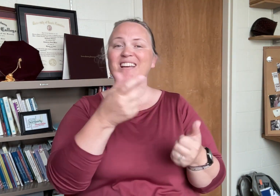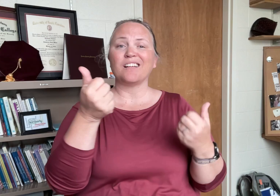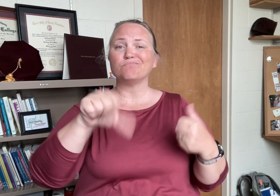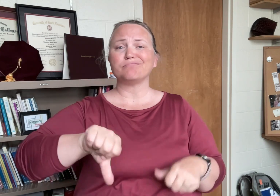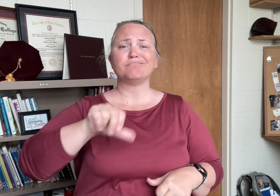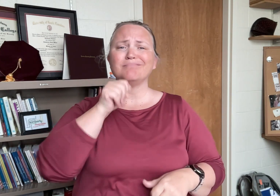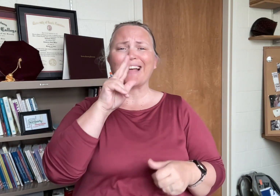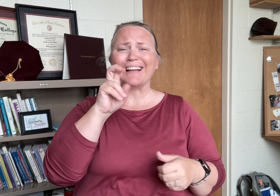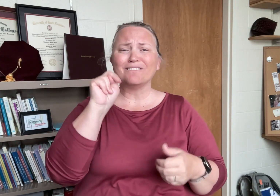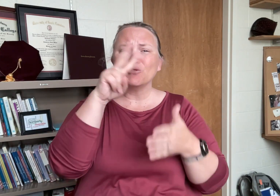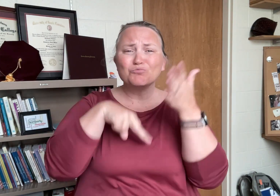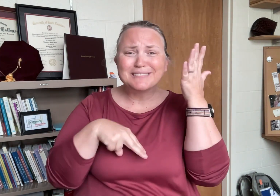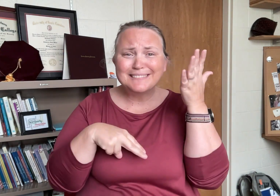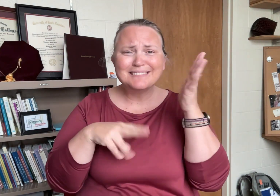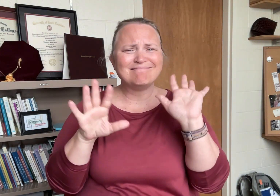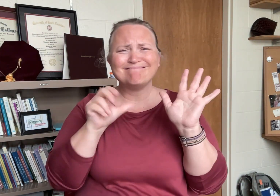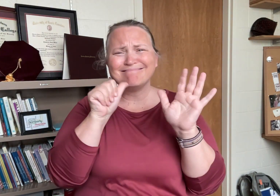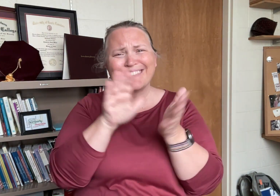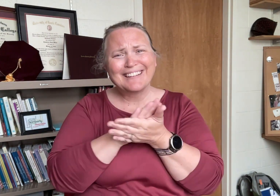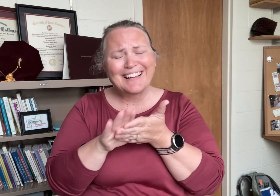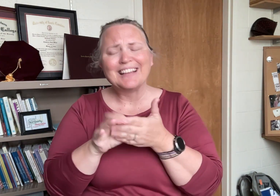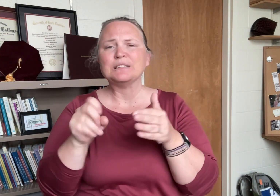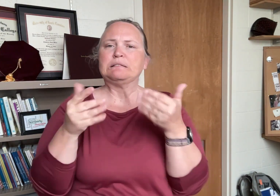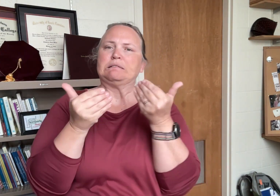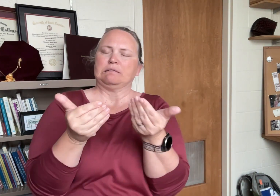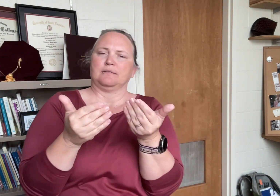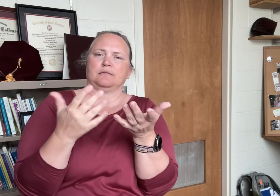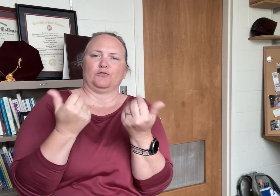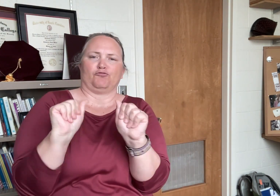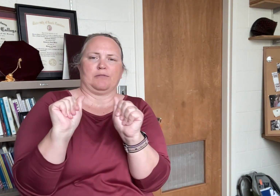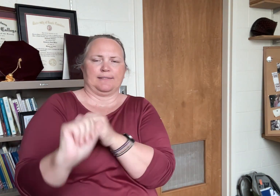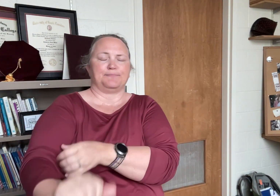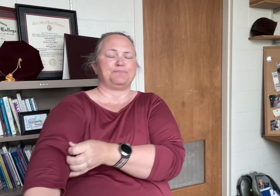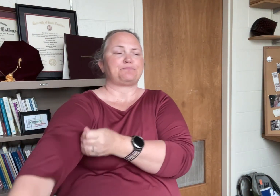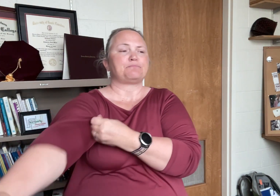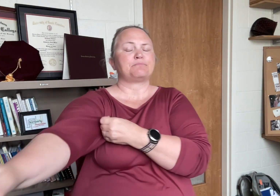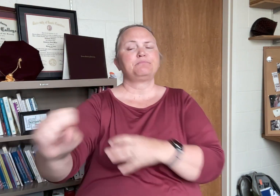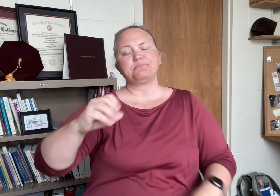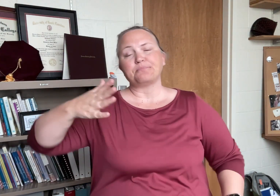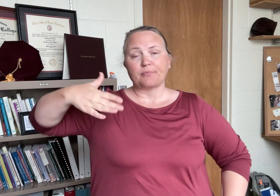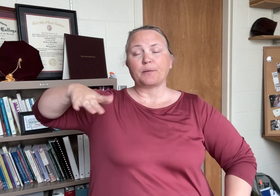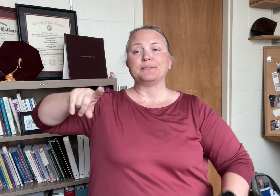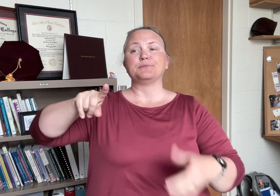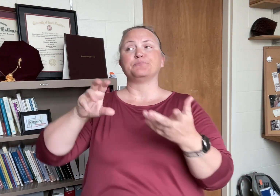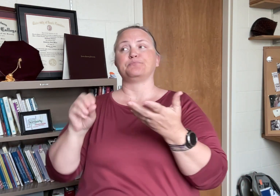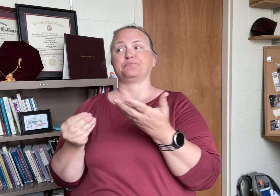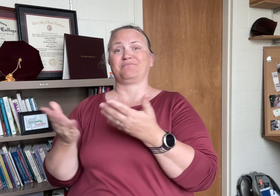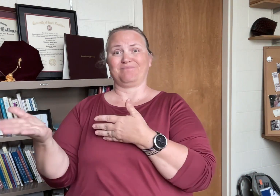They just looked and saw what they thought was not APA and they rejected it. So really follow those in detail.